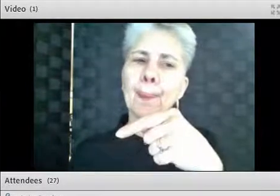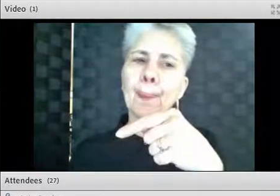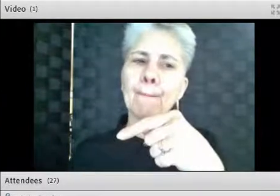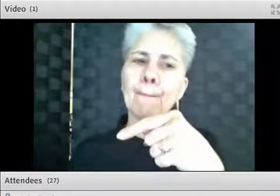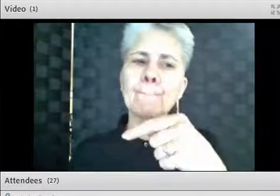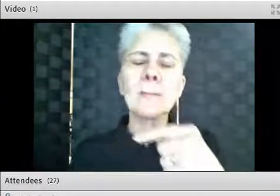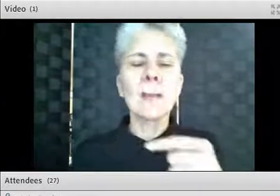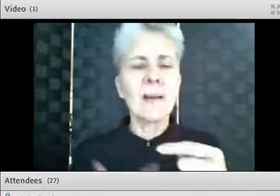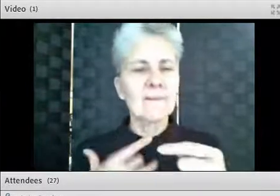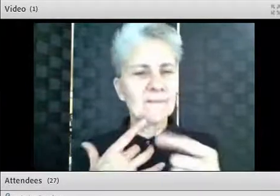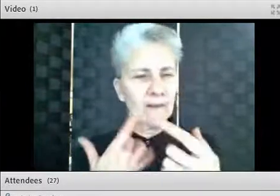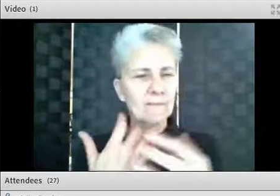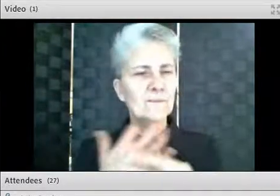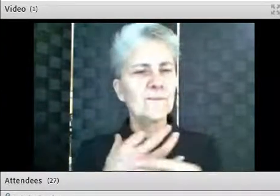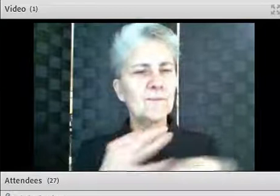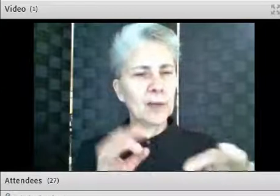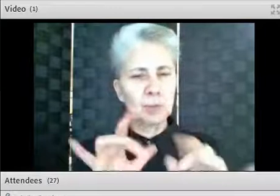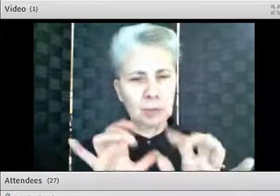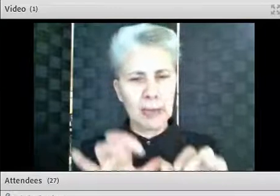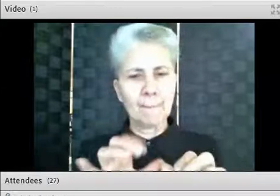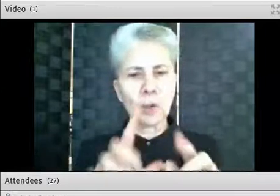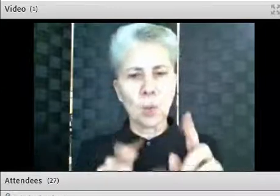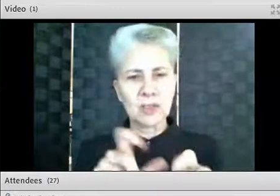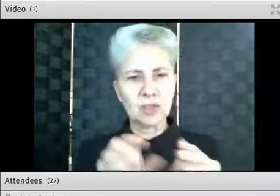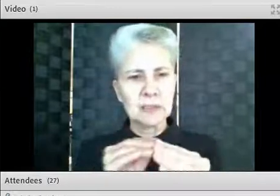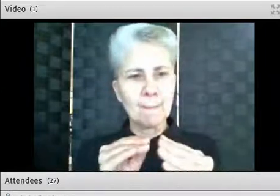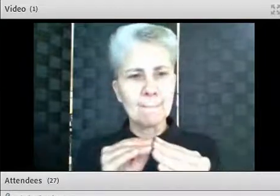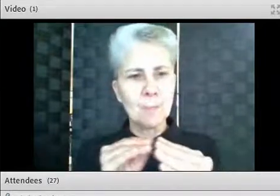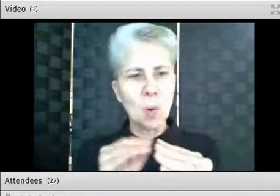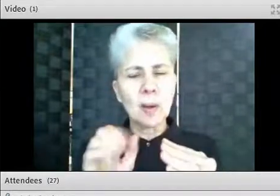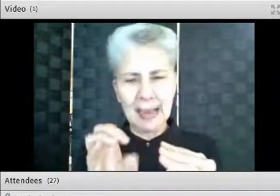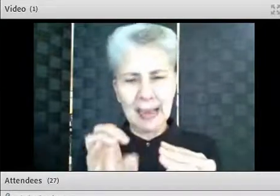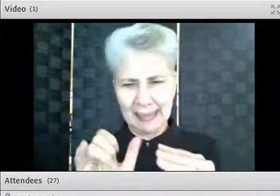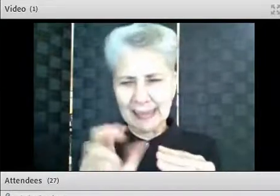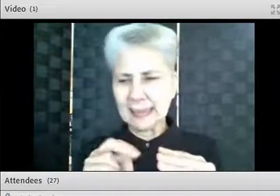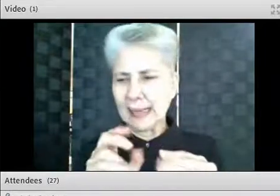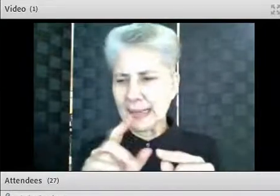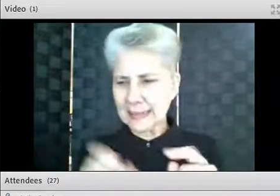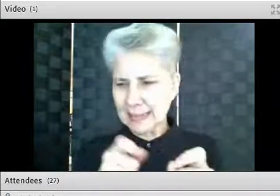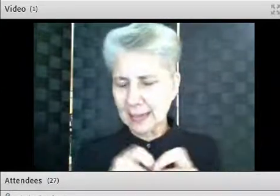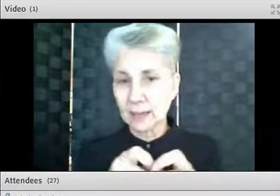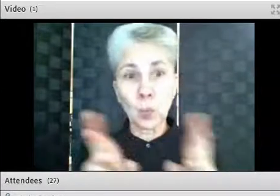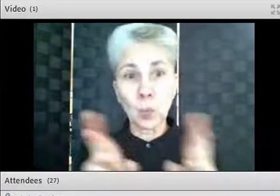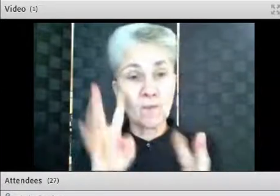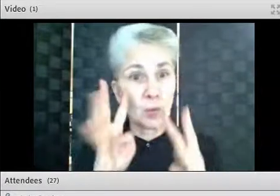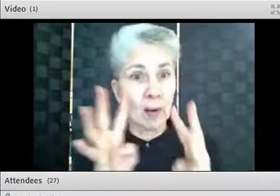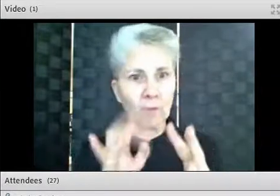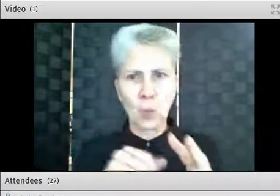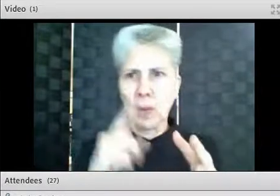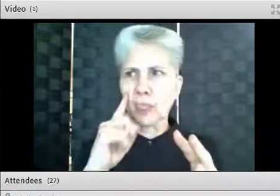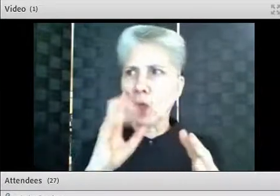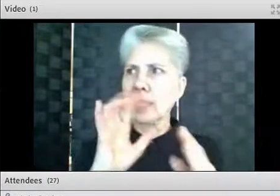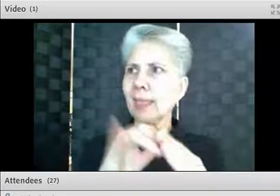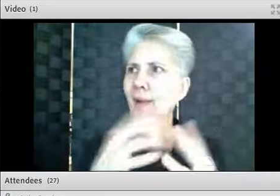And feel free to keep typing questions. Yeah, Ian, exactly, room for creativity. Who would have thunk, right?